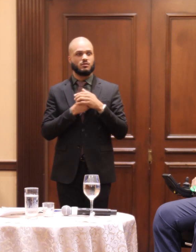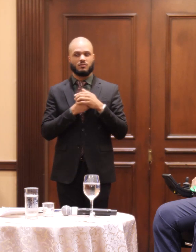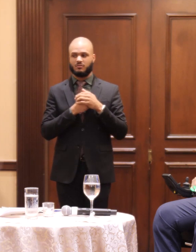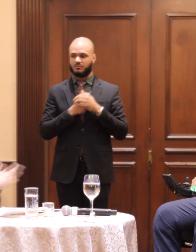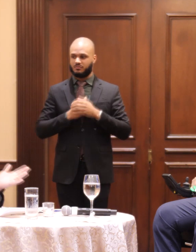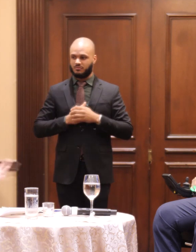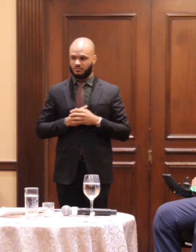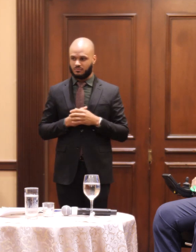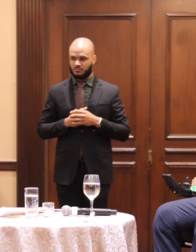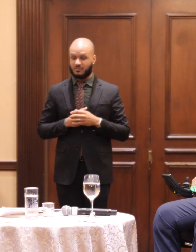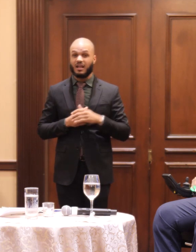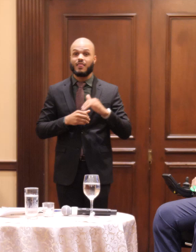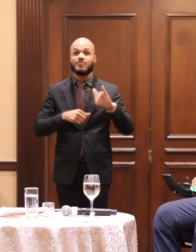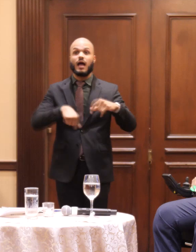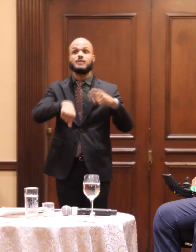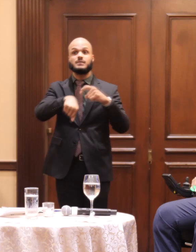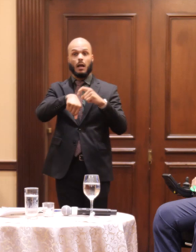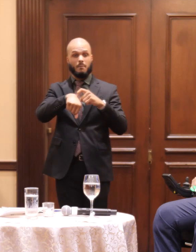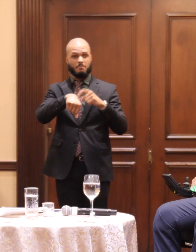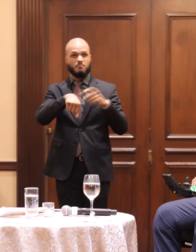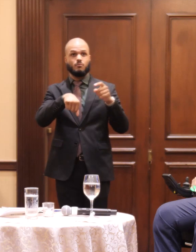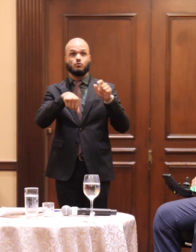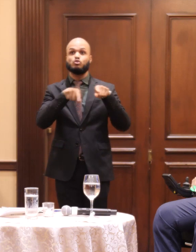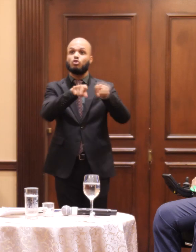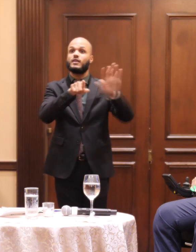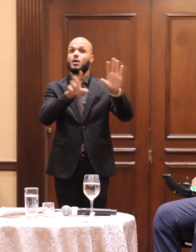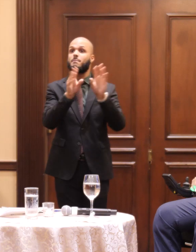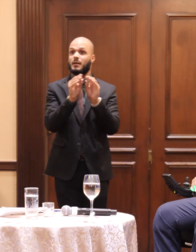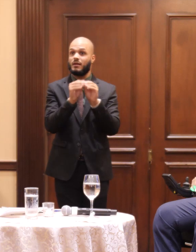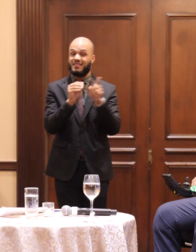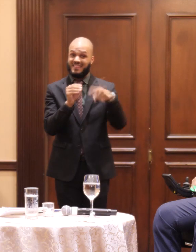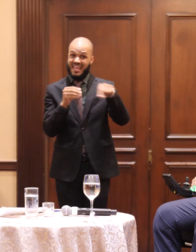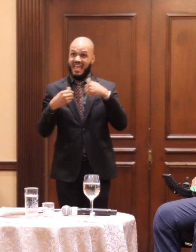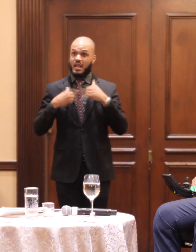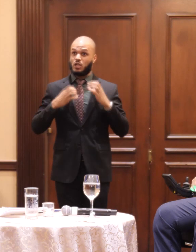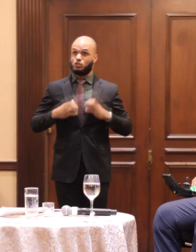had at these kinds of meetings they would have consumer forums and ask people with disabilities